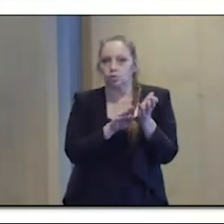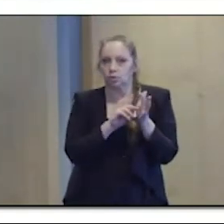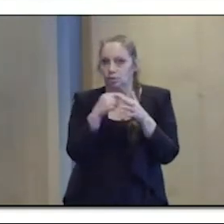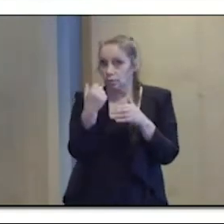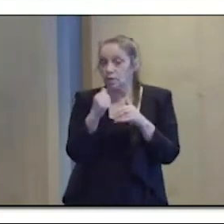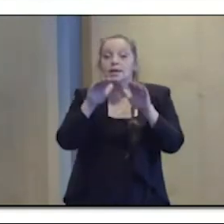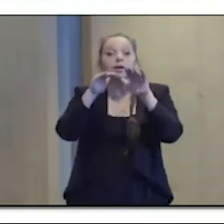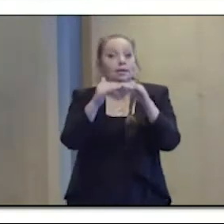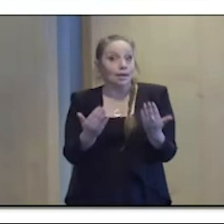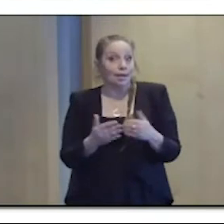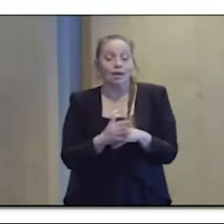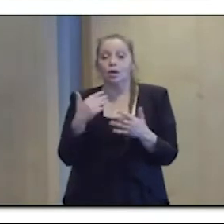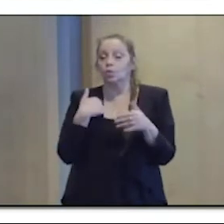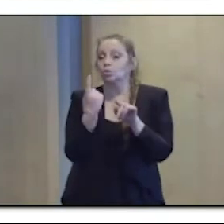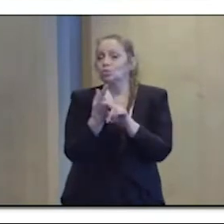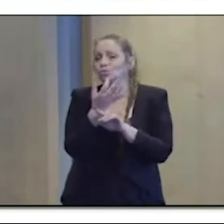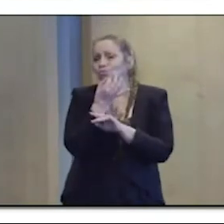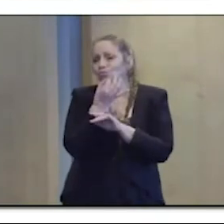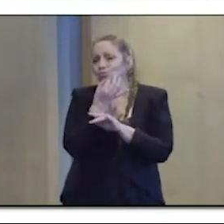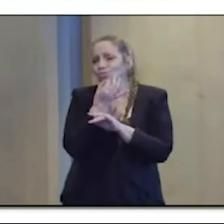So now we'll talk a little bit about Australia.